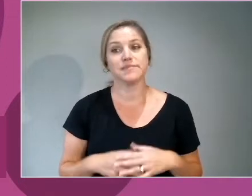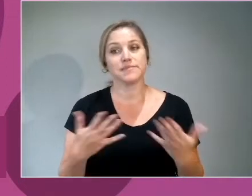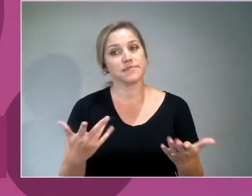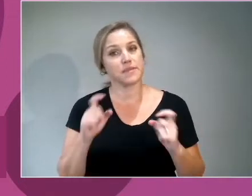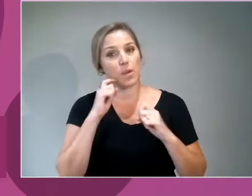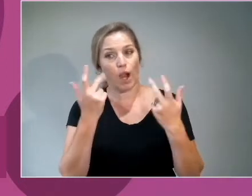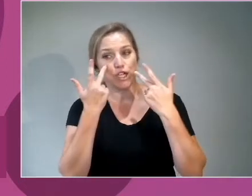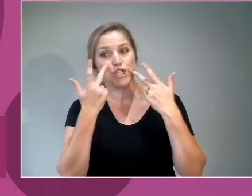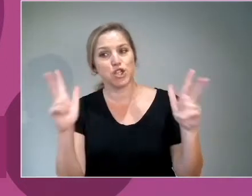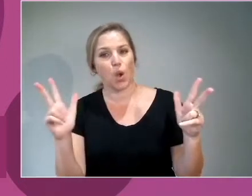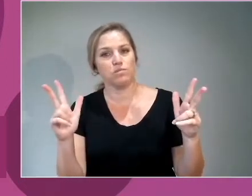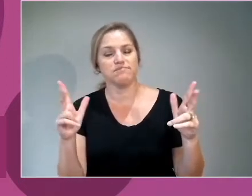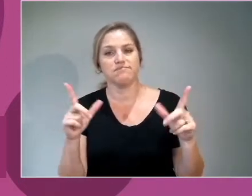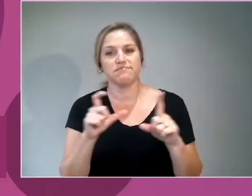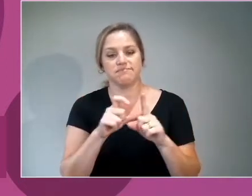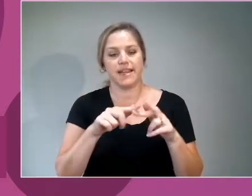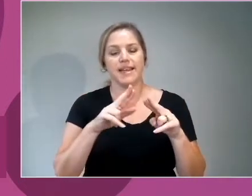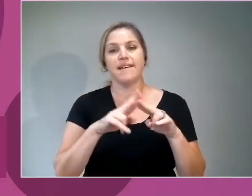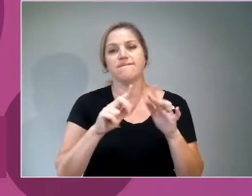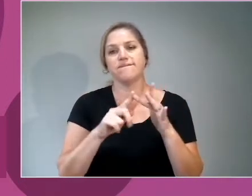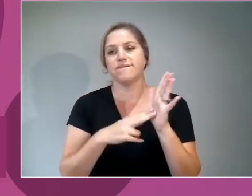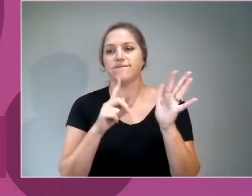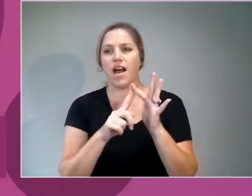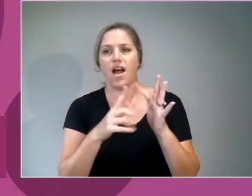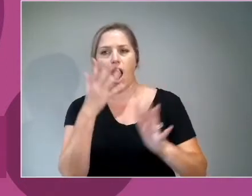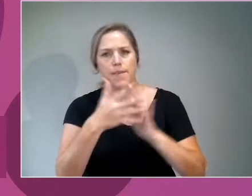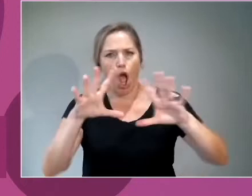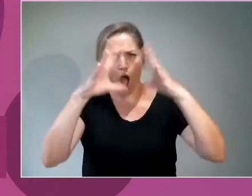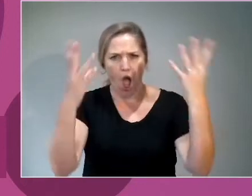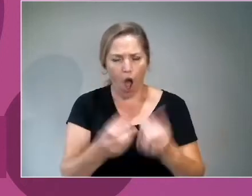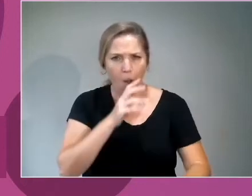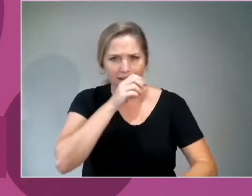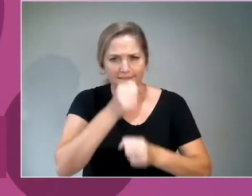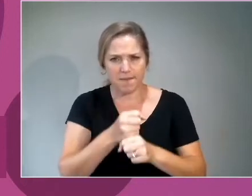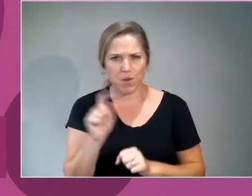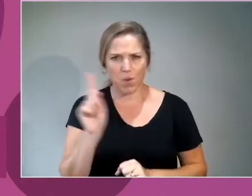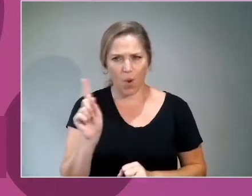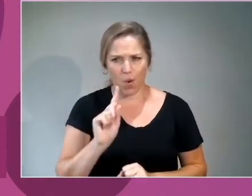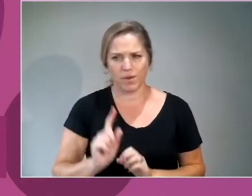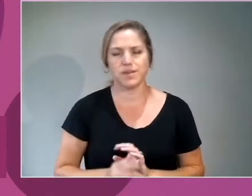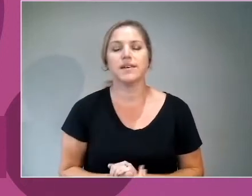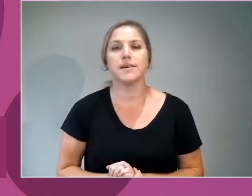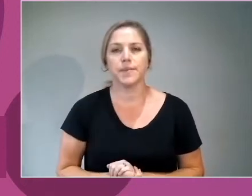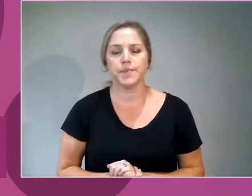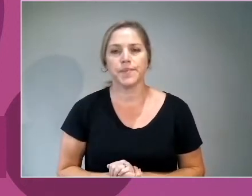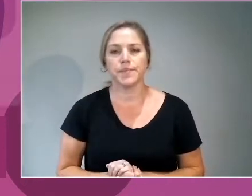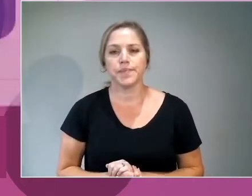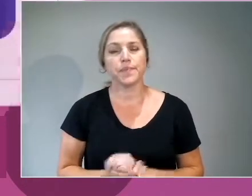it. I think whole of Government, before we go into the slide in detail, we need to recognise